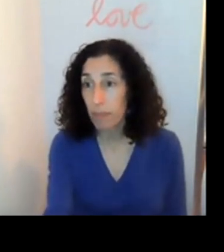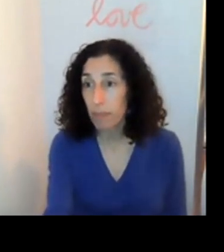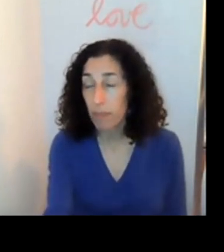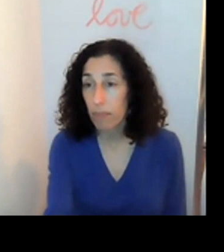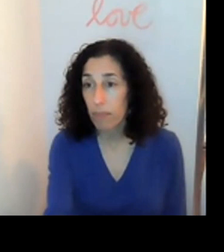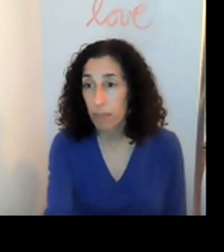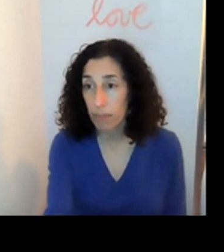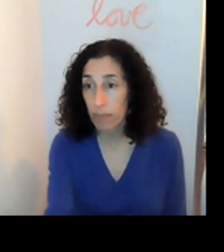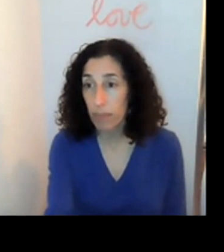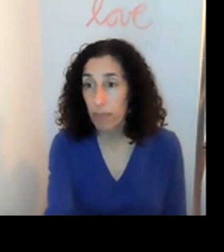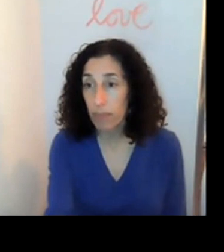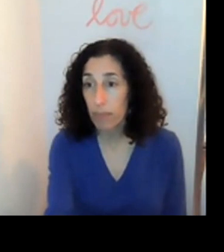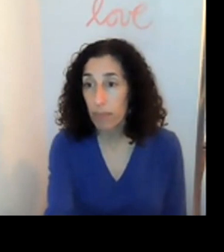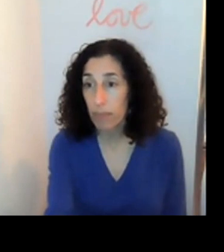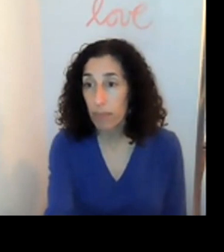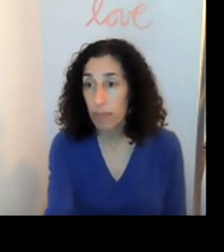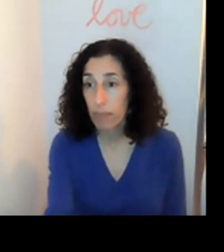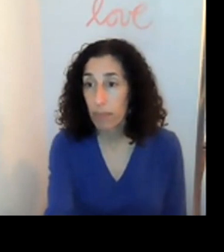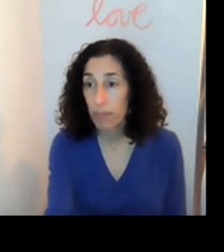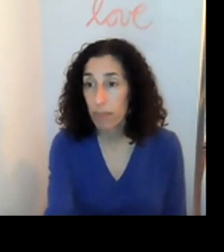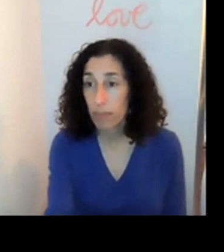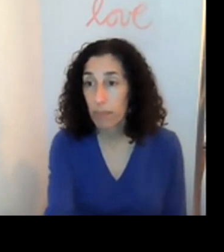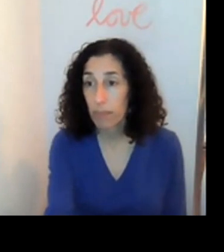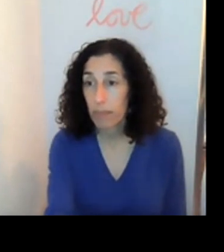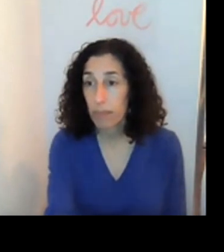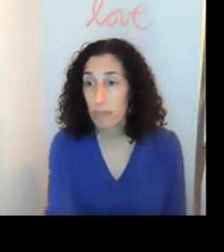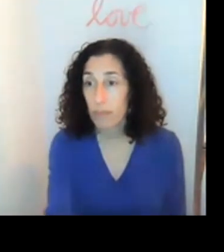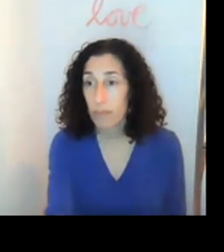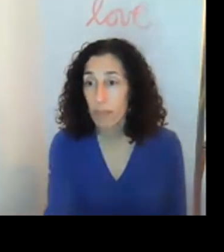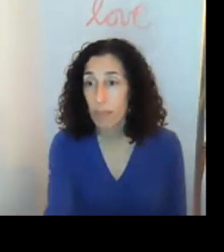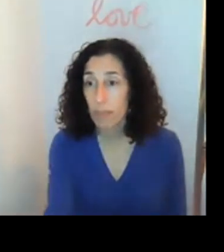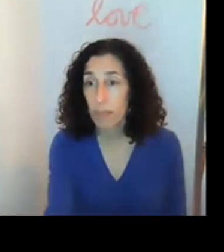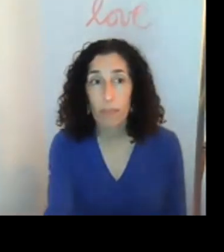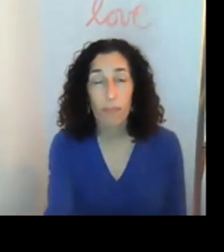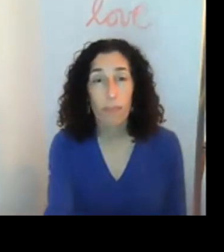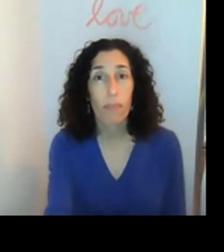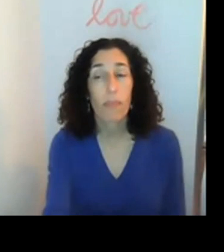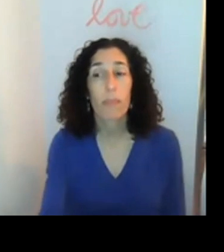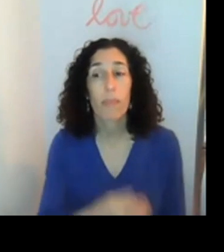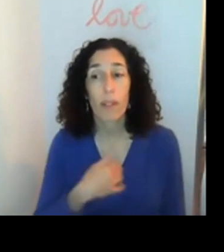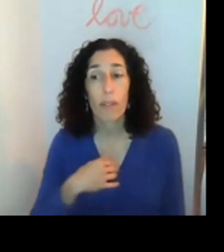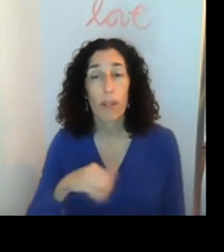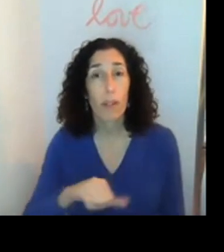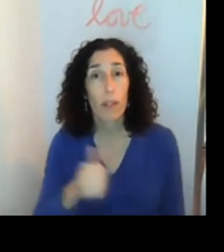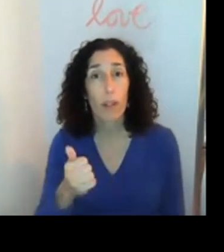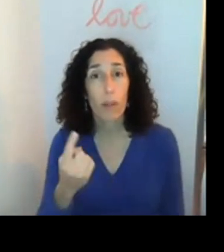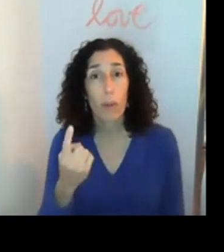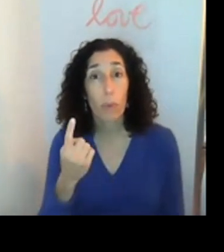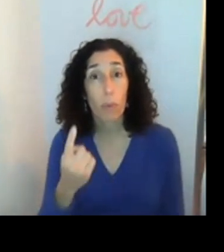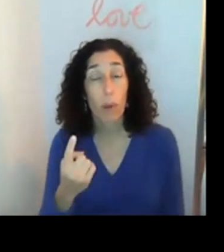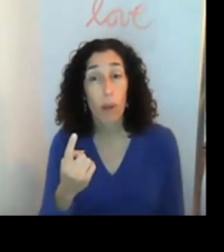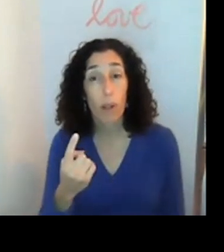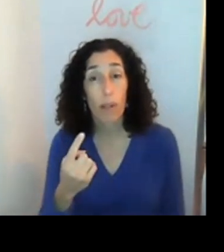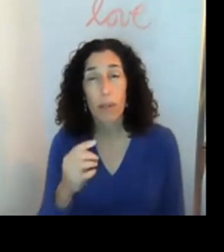Yeah, I mean I just think that, well, okay say it's just decorative and not important